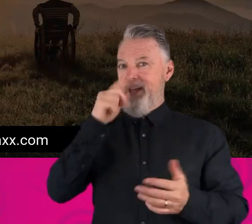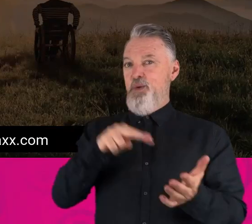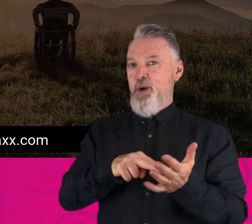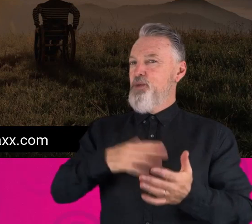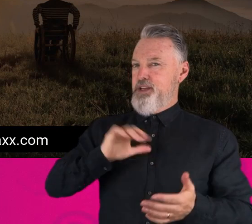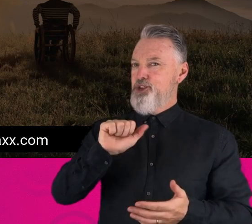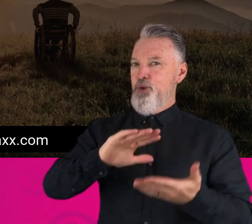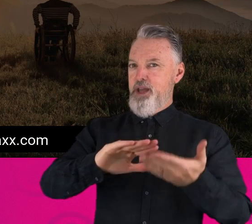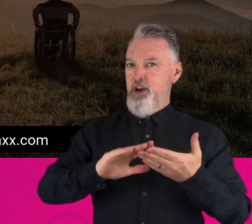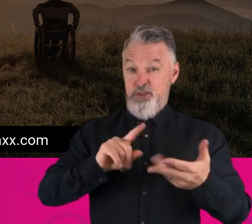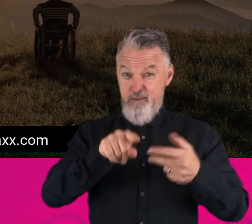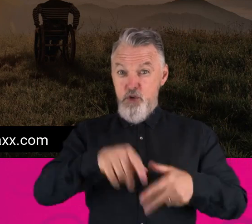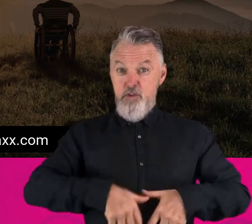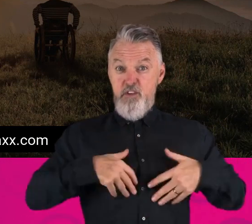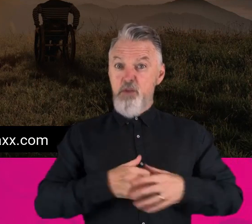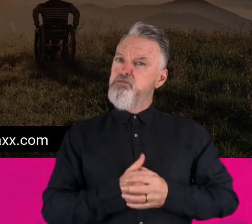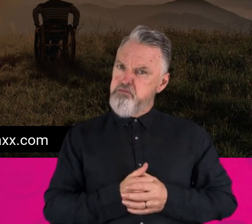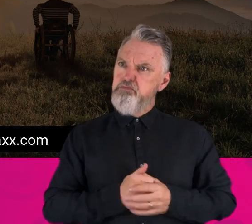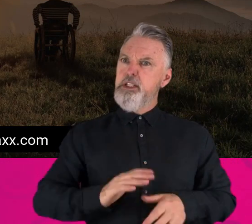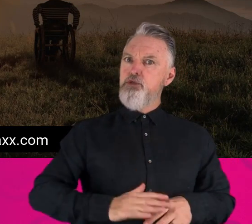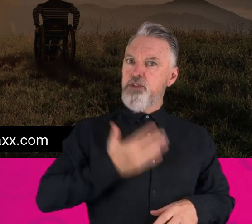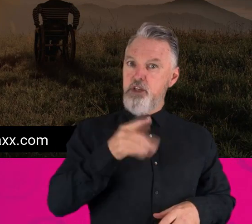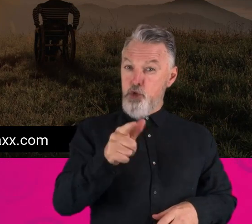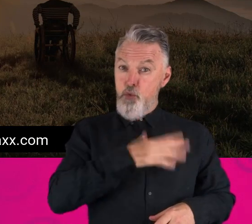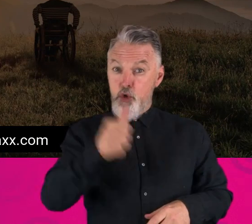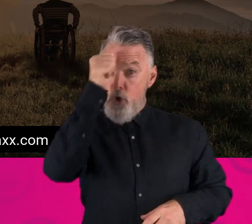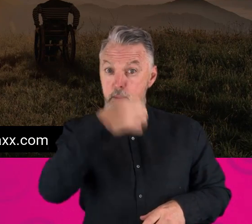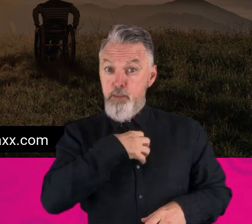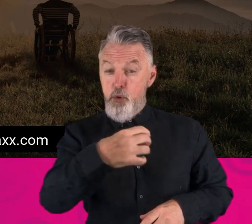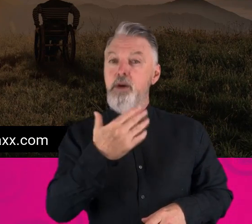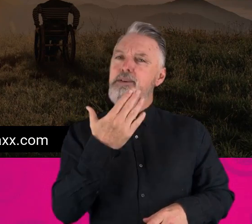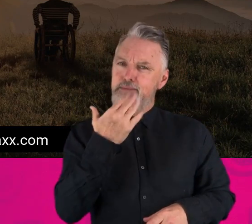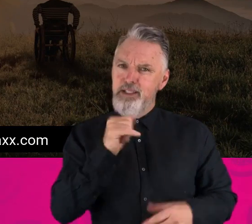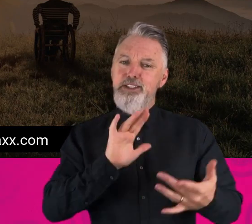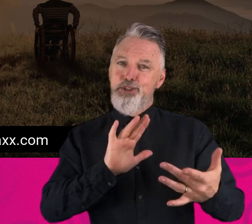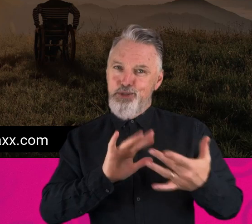So if this vision resonates with you, or you want to know more, please contact us. Thank you.